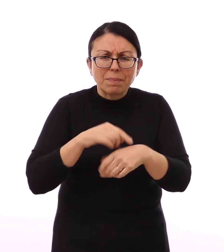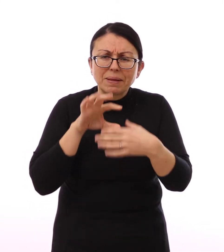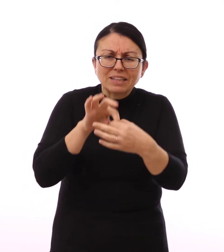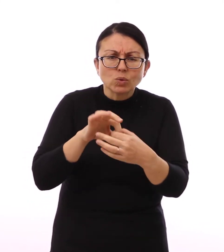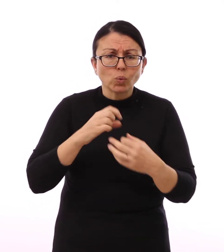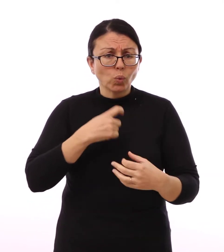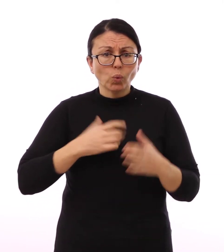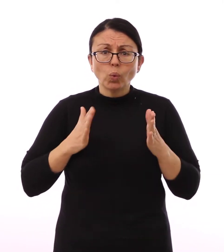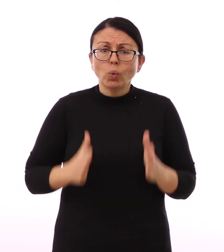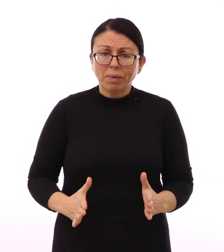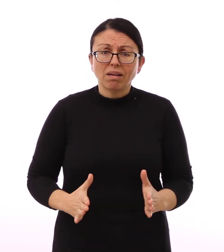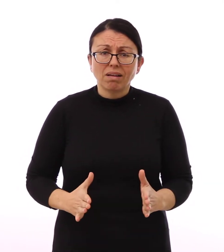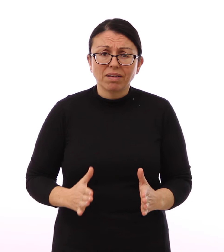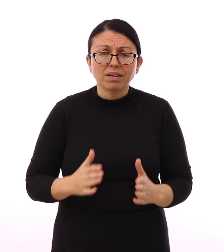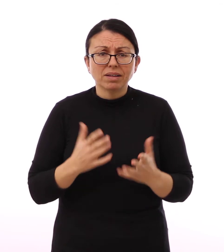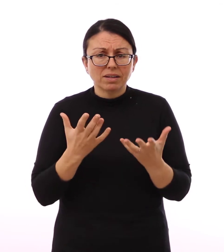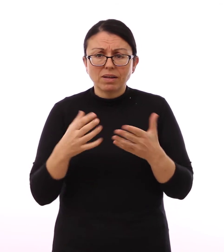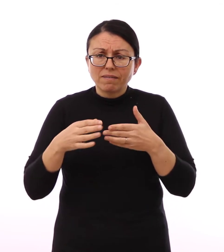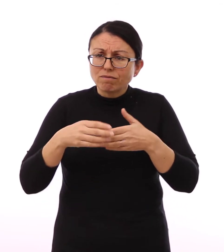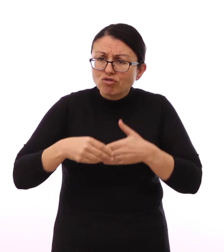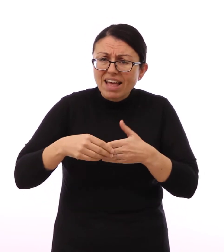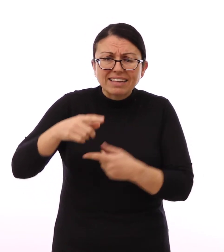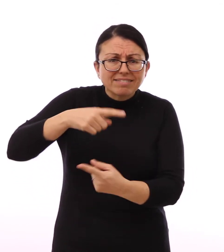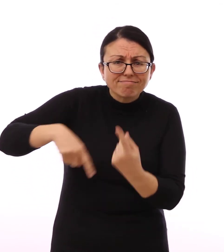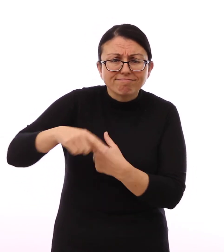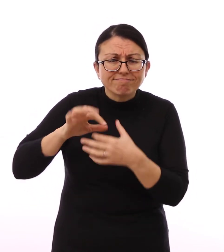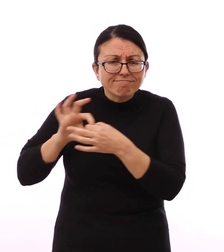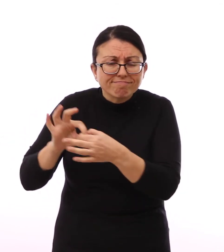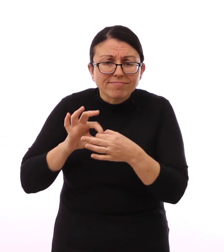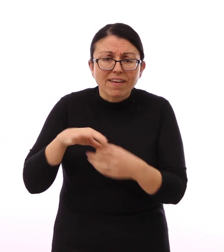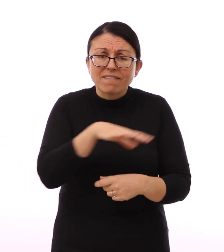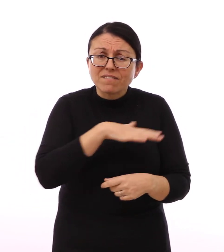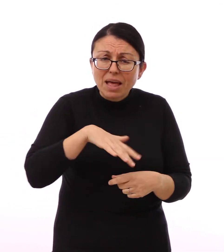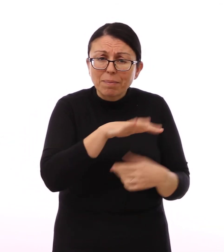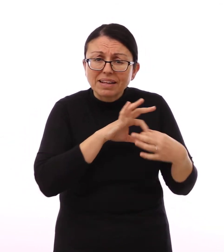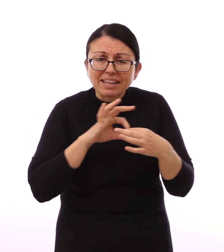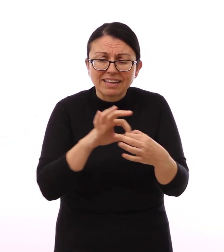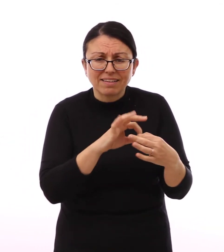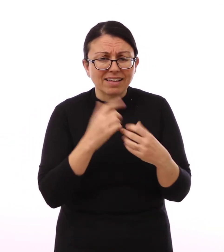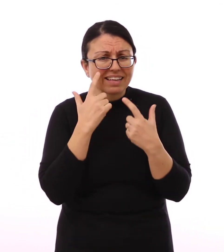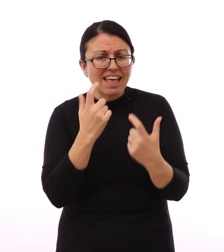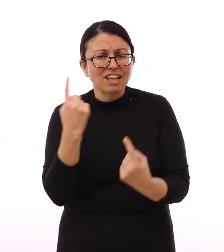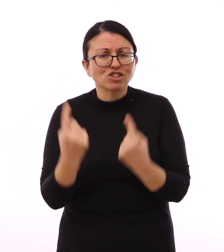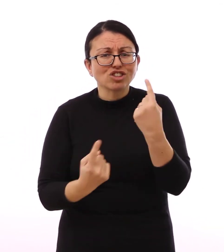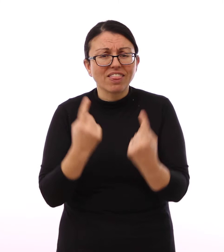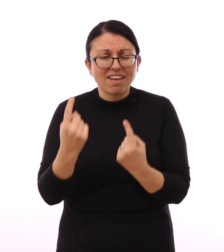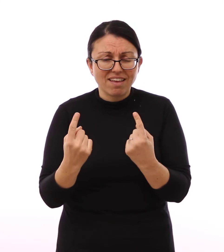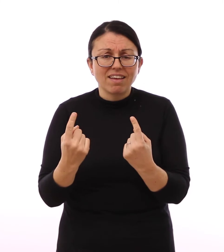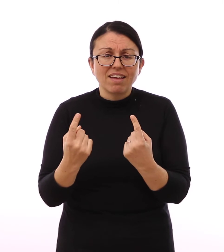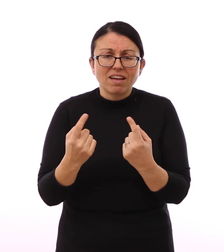about being human and being among friends and family, and caring for each other